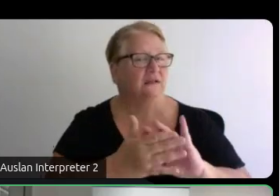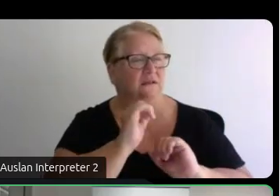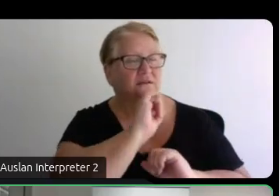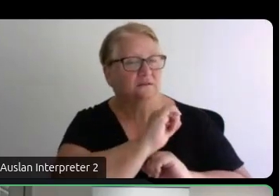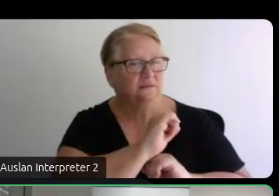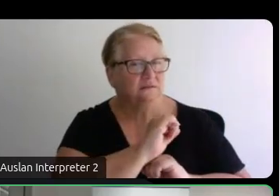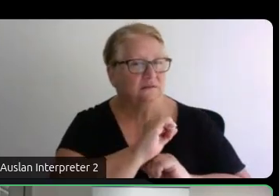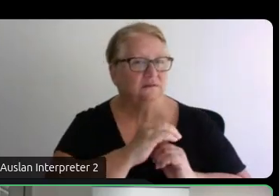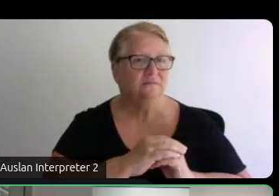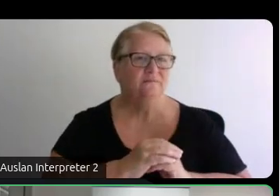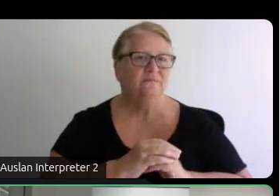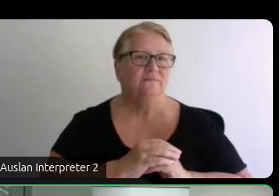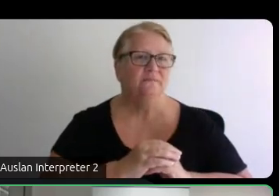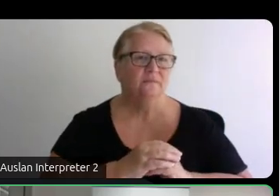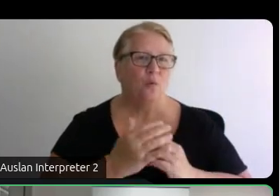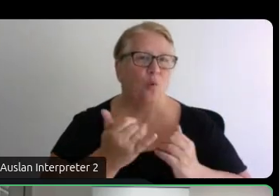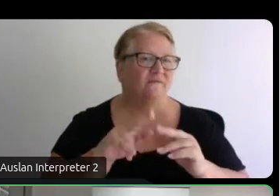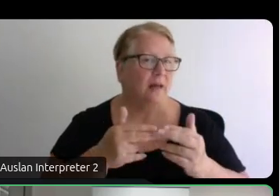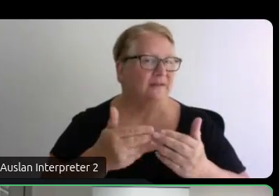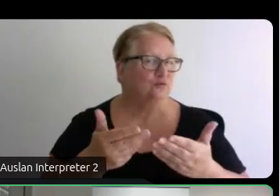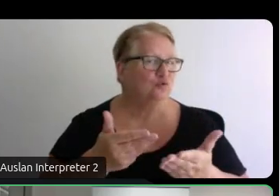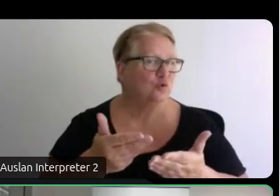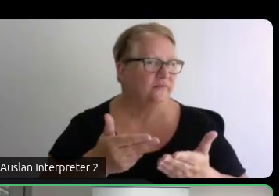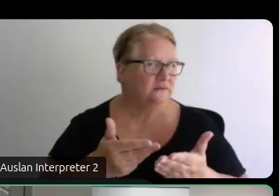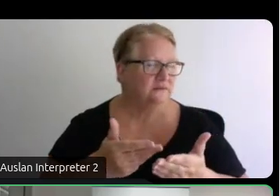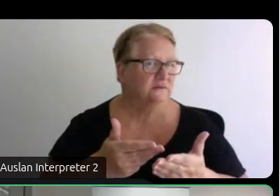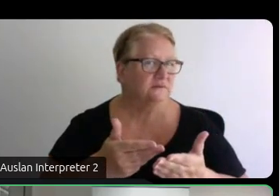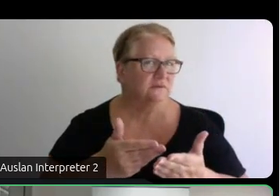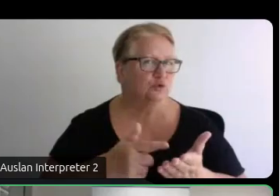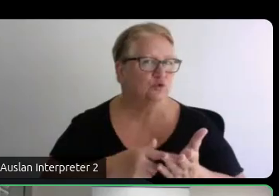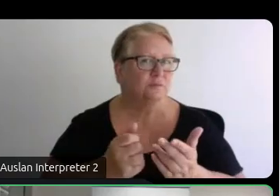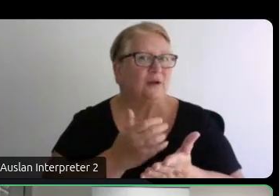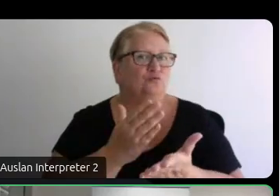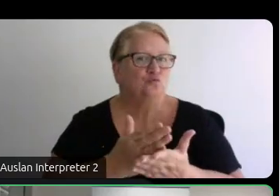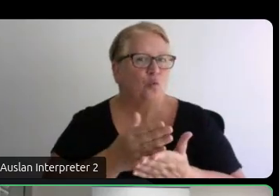in some stage like family services to ensure that the child's getting their needs met. It's not a